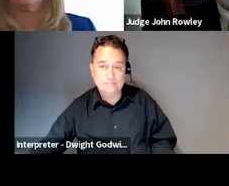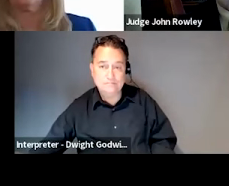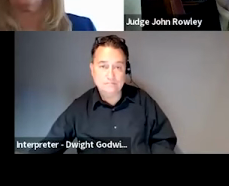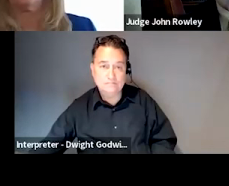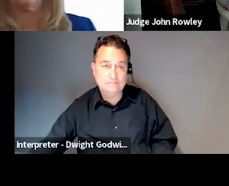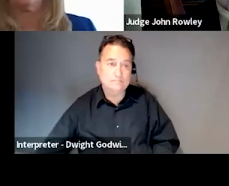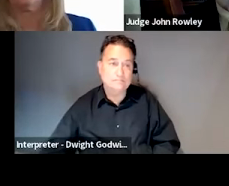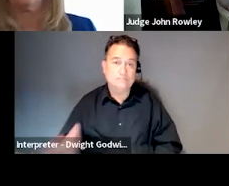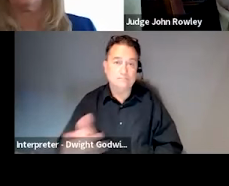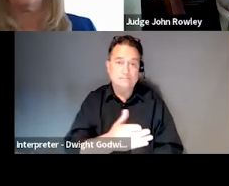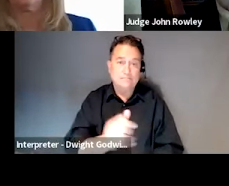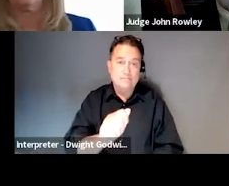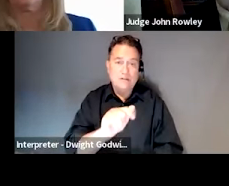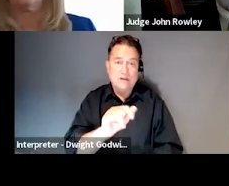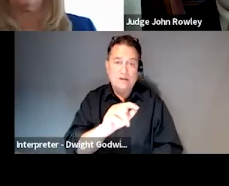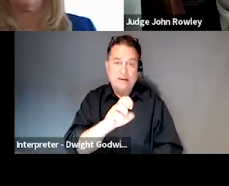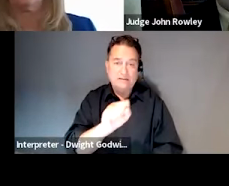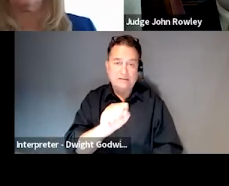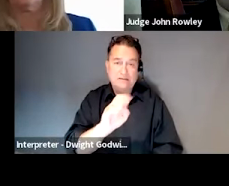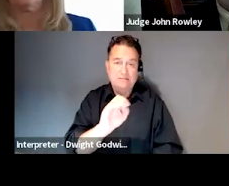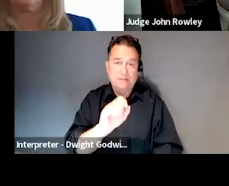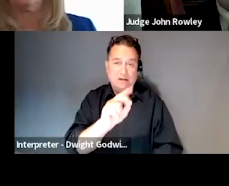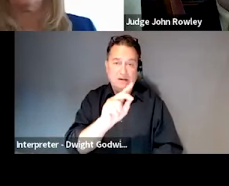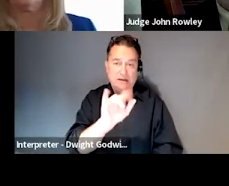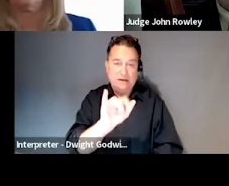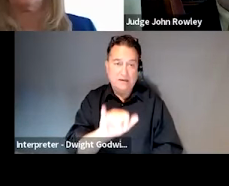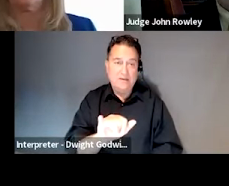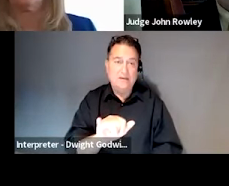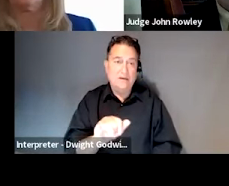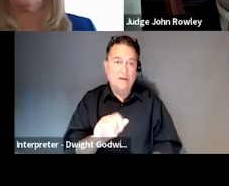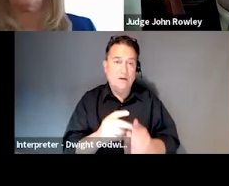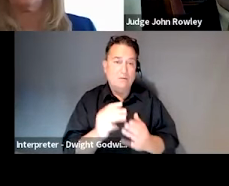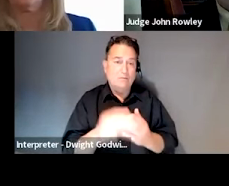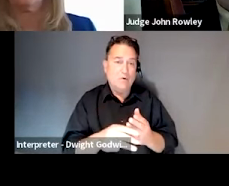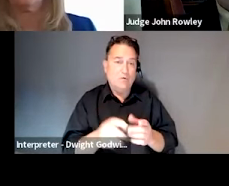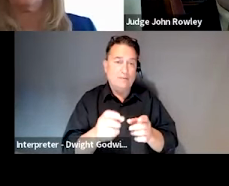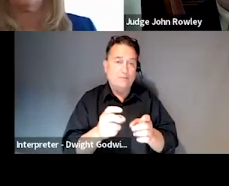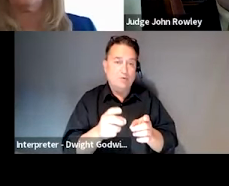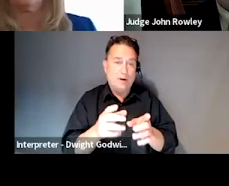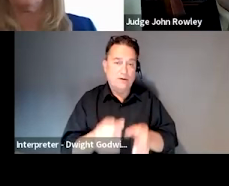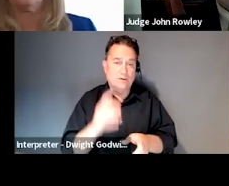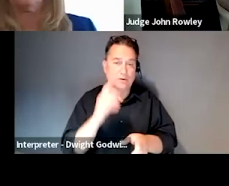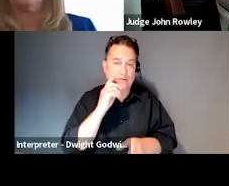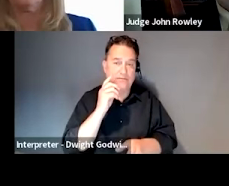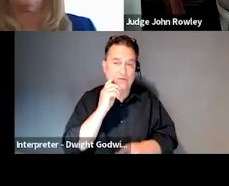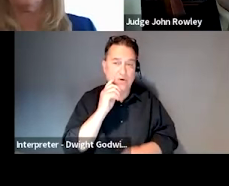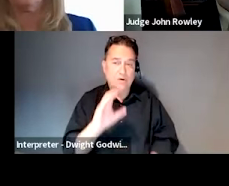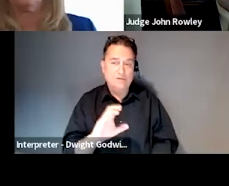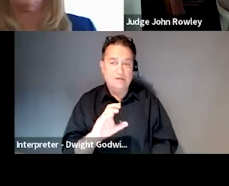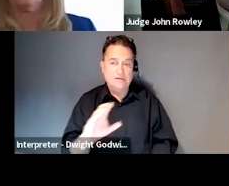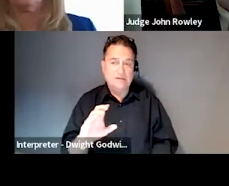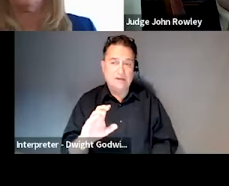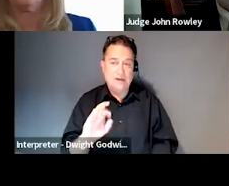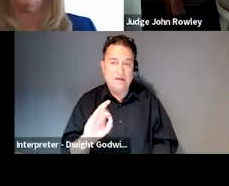Alexis Balkey is a Program Director at the Center for Children and Family Futures, or also known as CCFF,